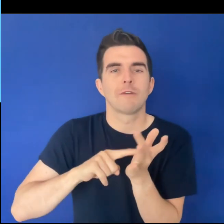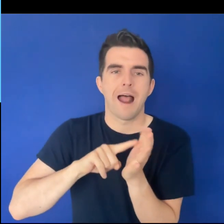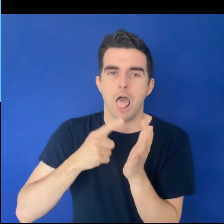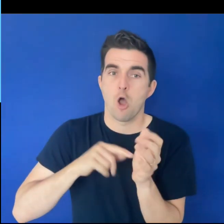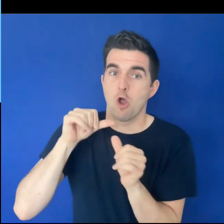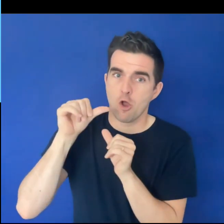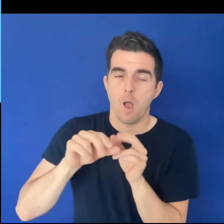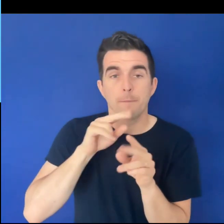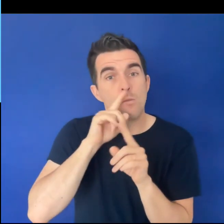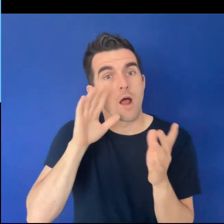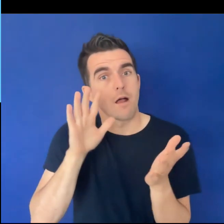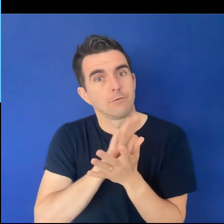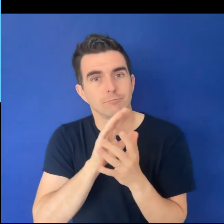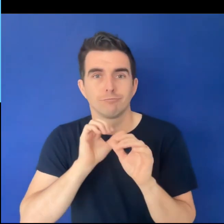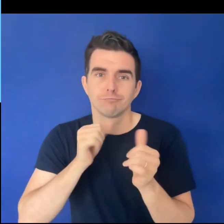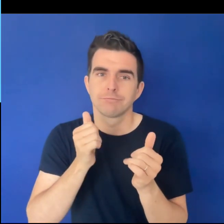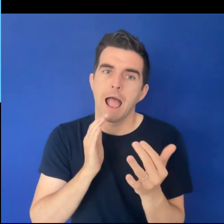and I hope you have an accessible day.